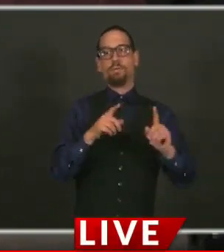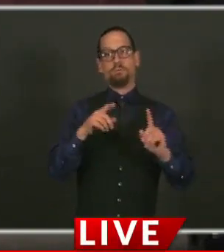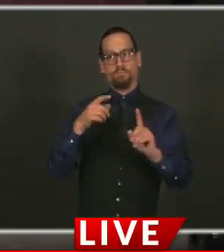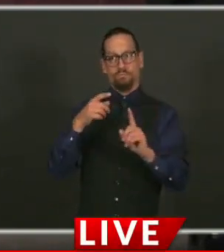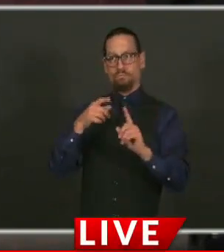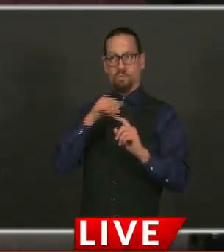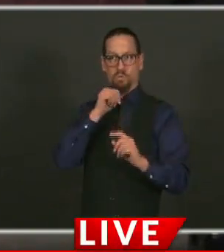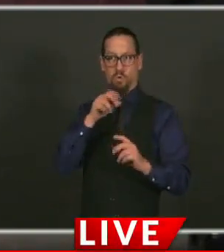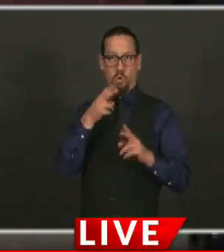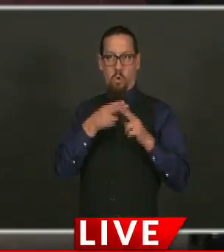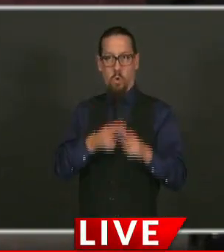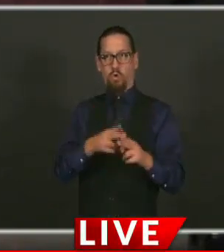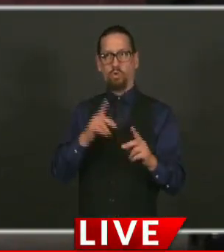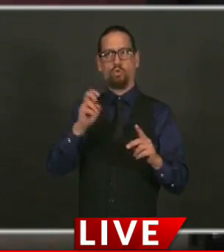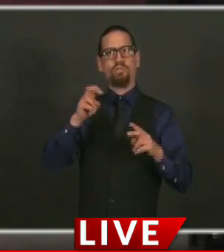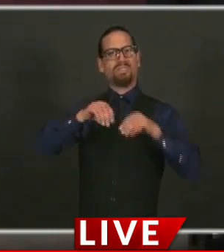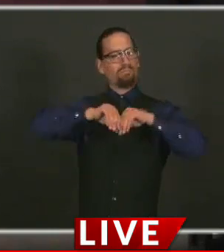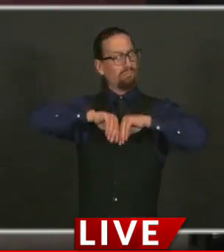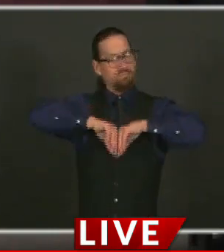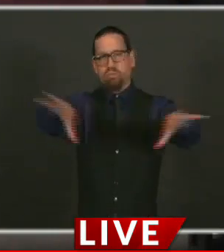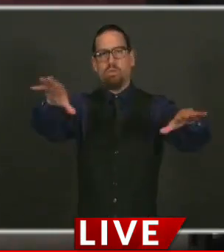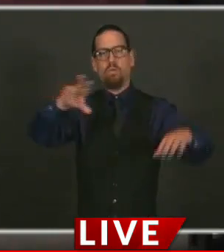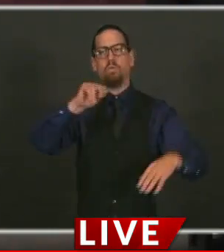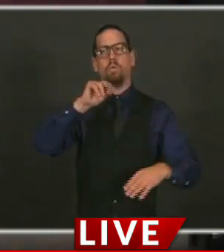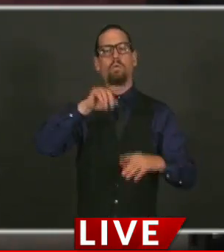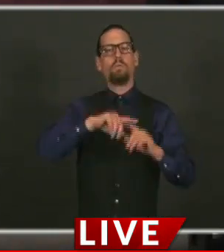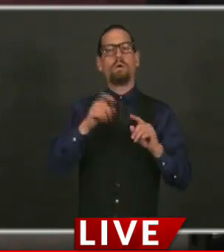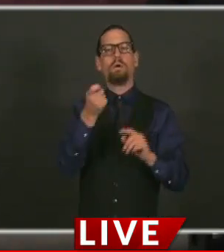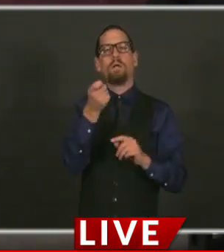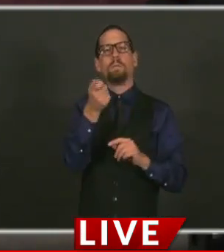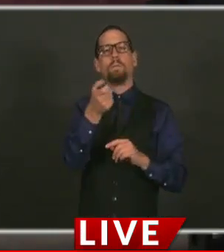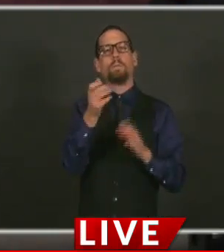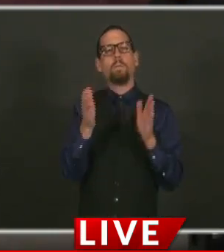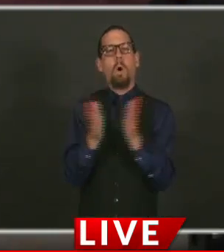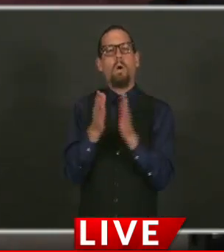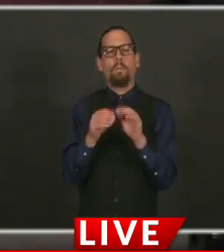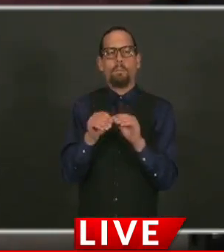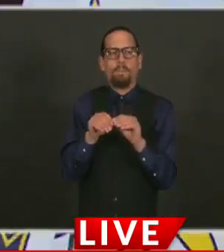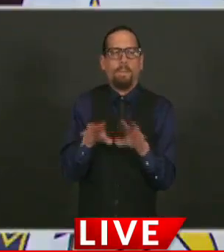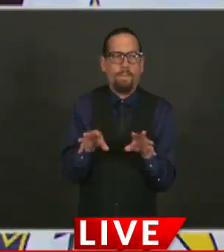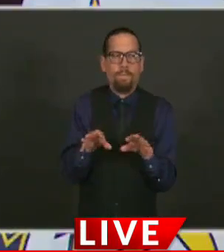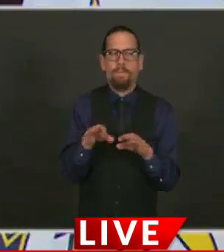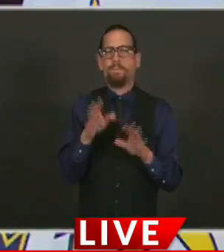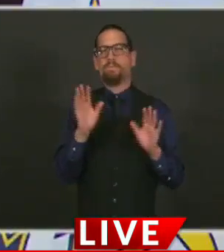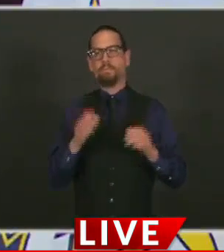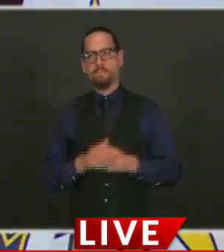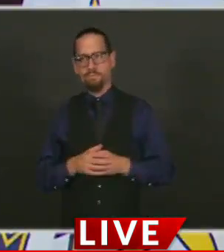SOMEONE'S GRANDPARENT , SOMEONE'S TEAMMATE THAT IS NOT RELATED TO THE INTERSCHOLASTIC LEAGUE. WHAT ARE THE NUMBERS